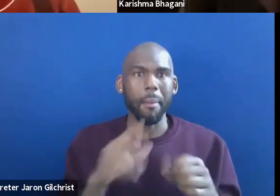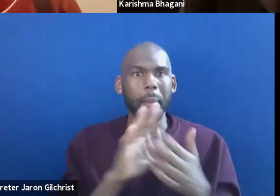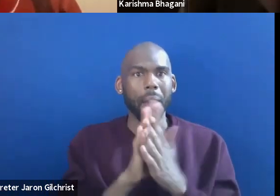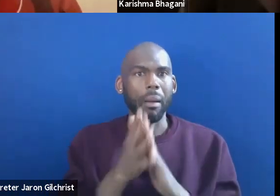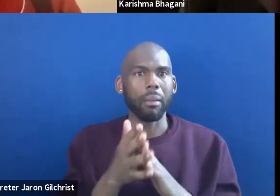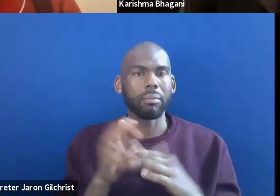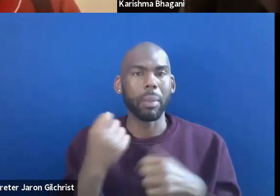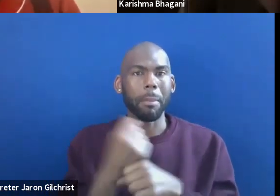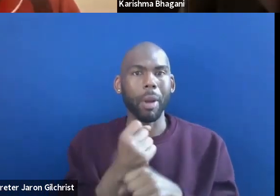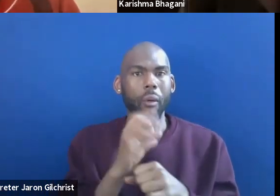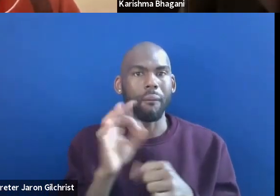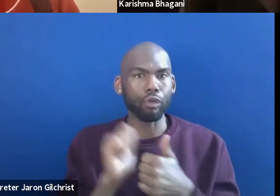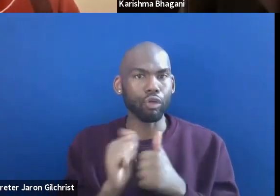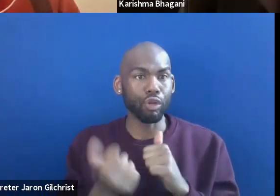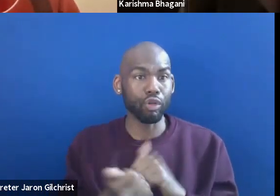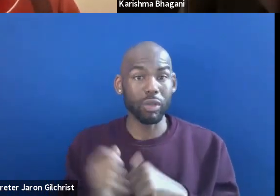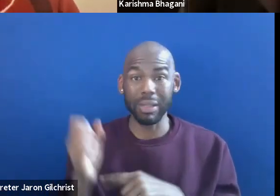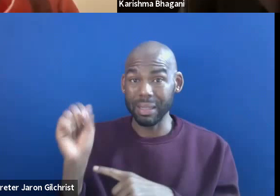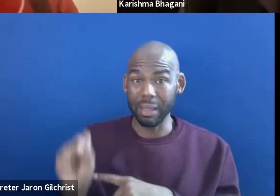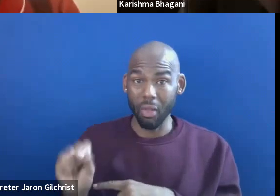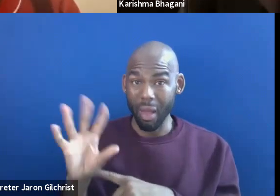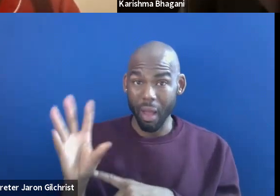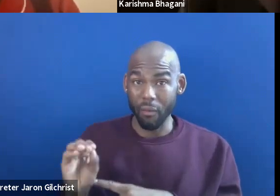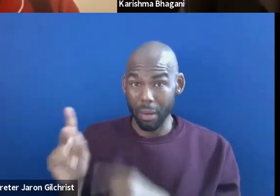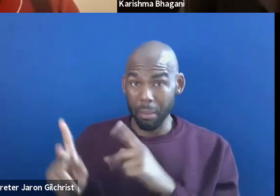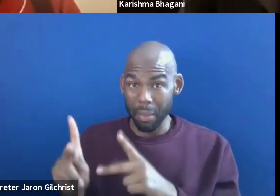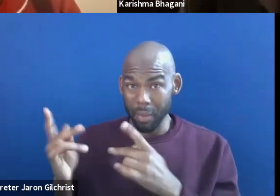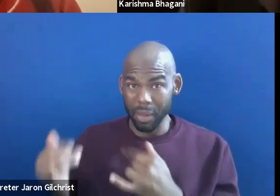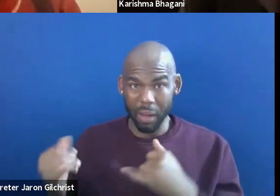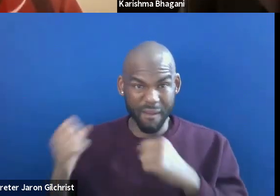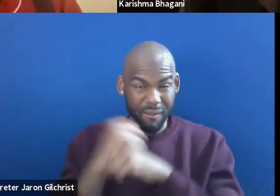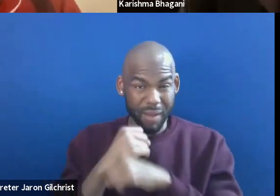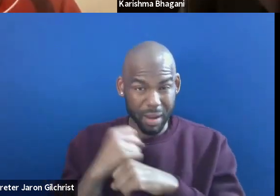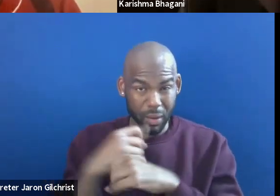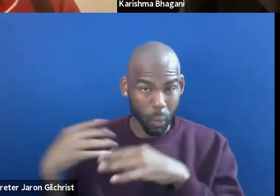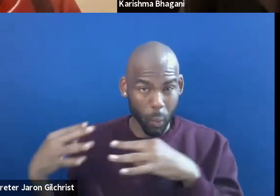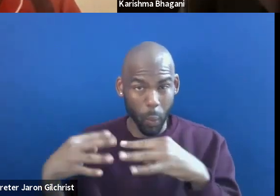South Africans right now are fighting a fight on corruption we need to hear those stories.